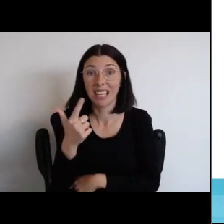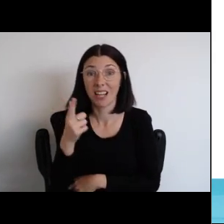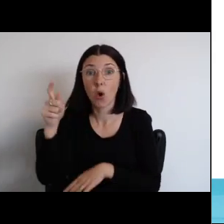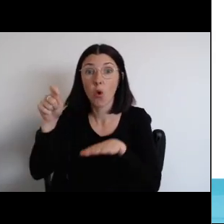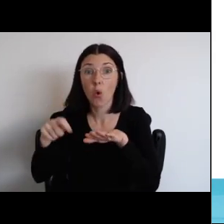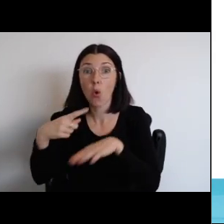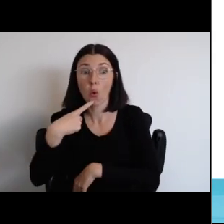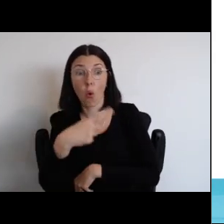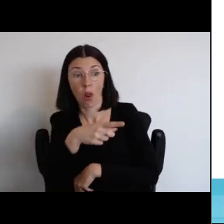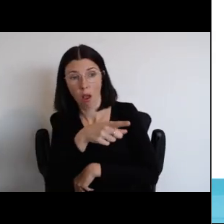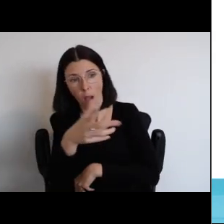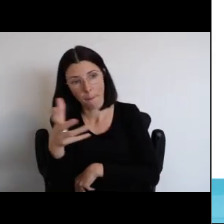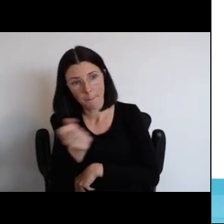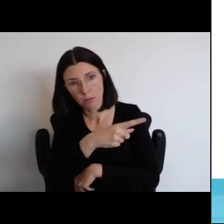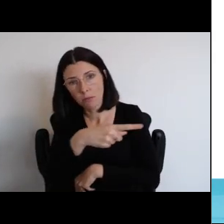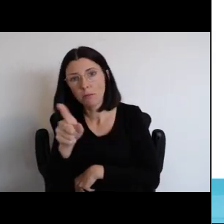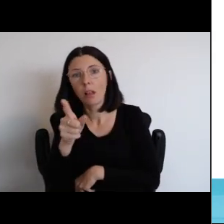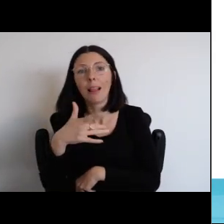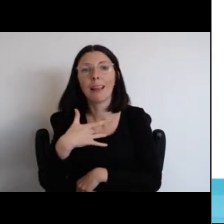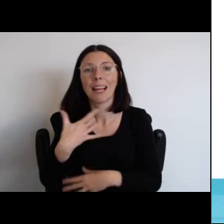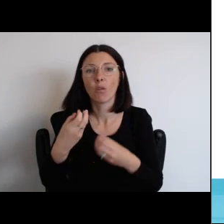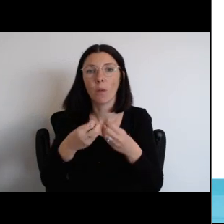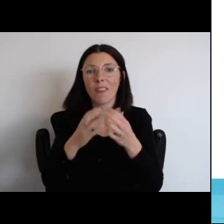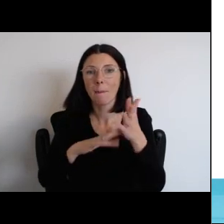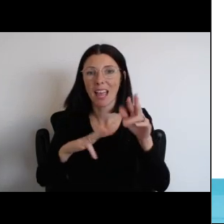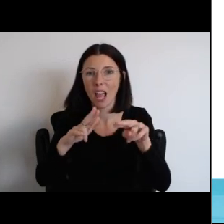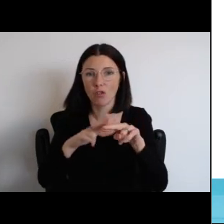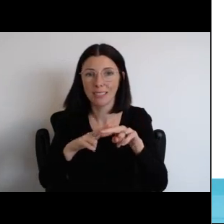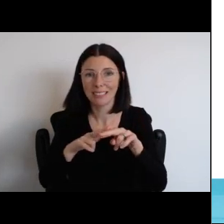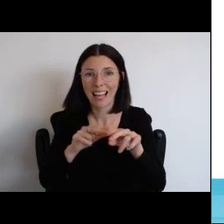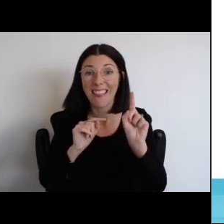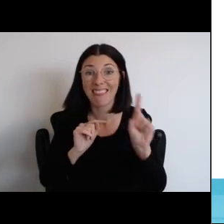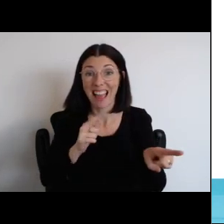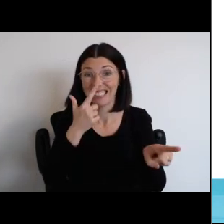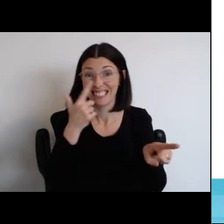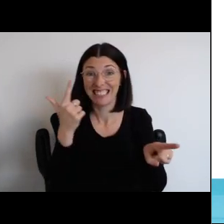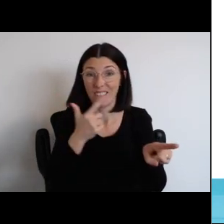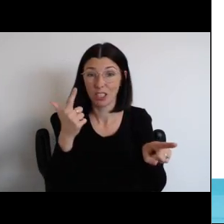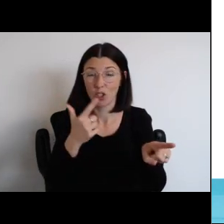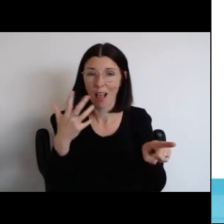um despite the fact that that 17-year-old had very quite strong and vocal views that they preferred